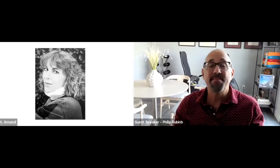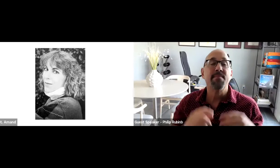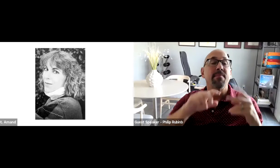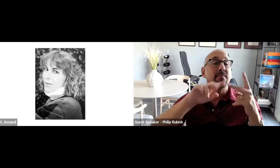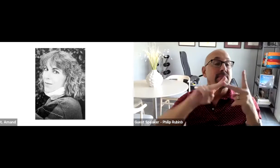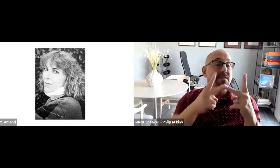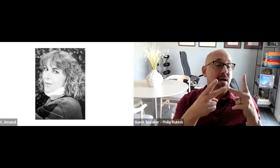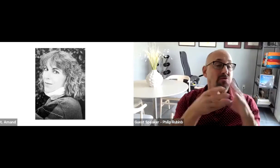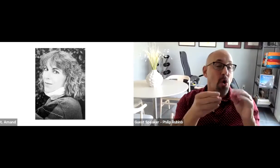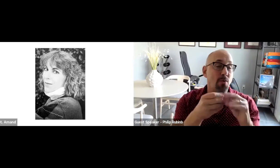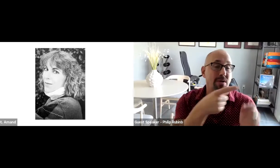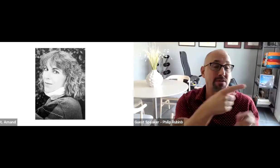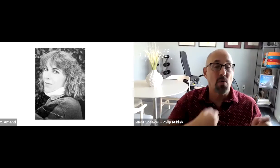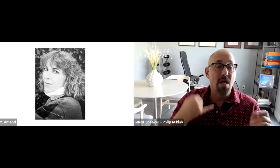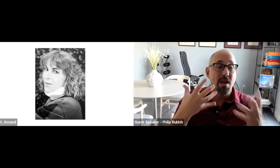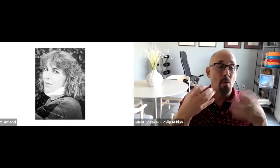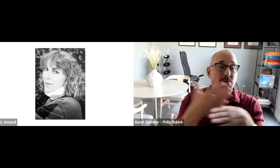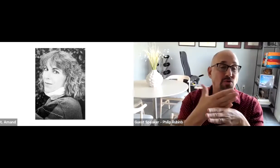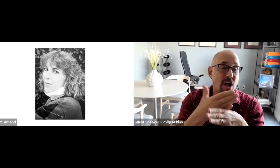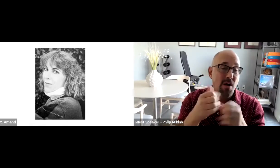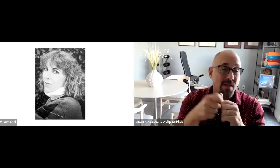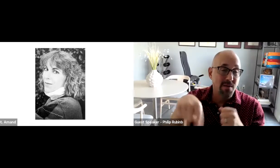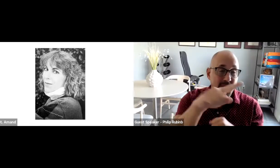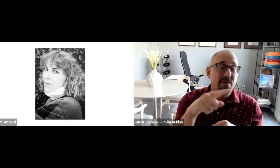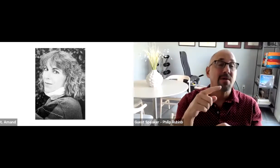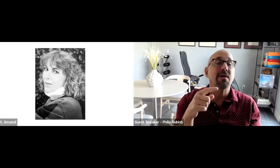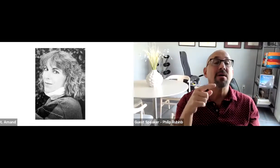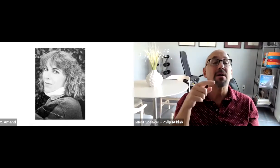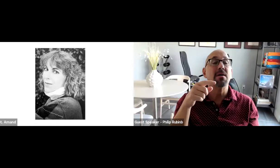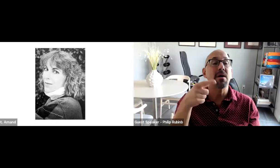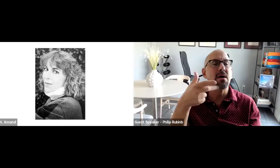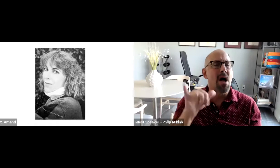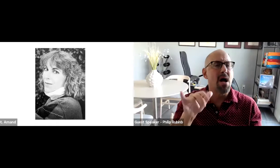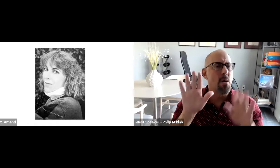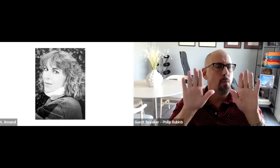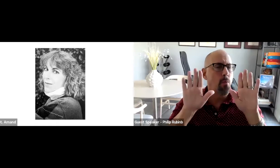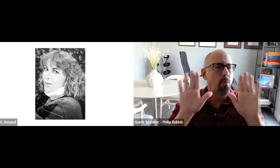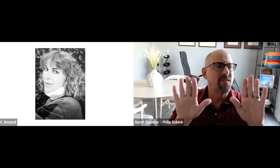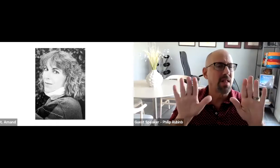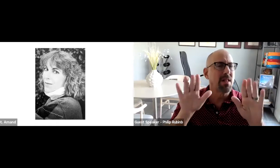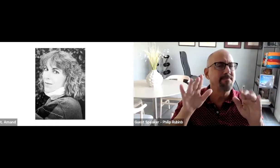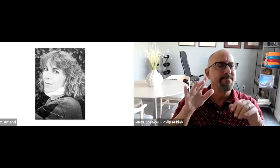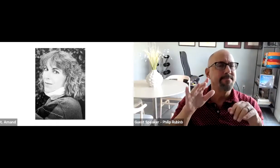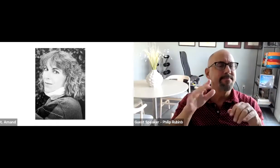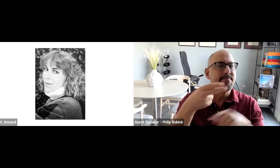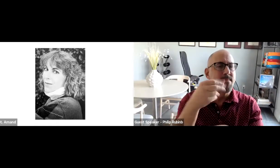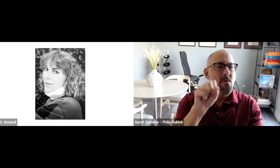"Oh. Oh, well, you know, we tried. Whatever." Another story that she wanted me to share with you folks is